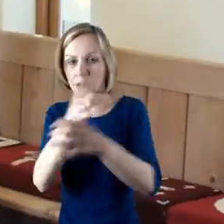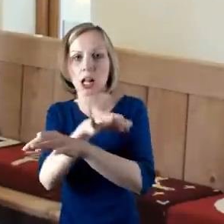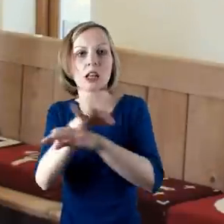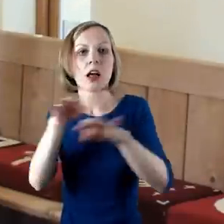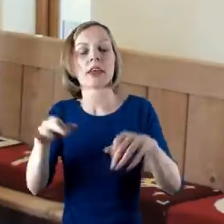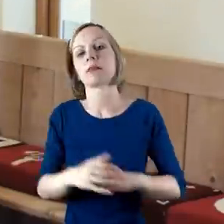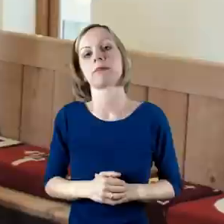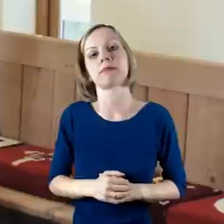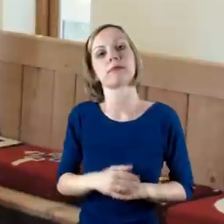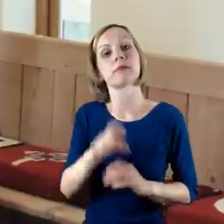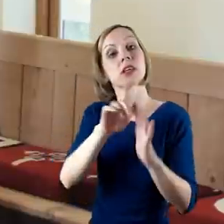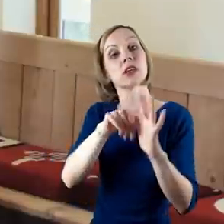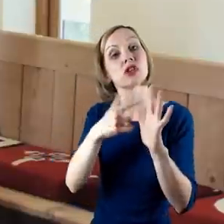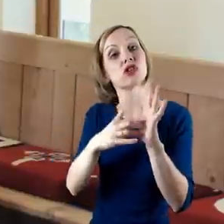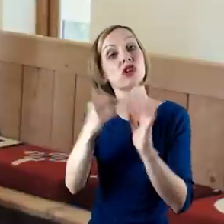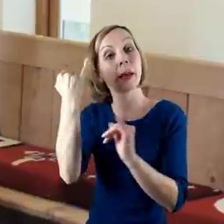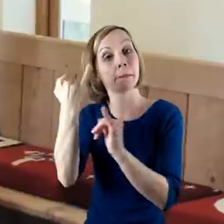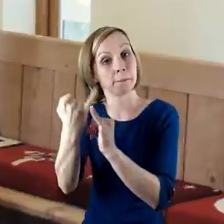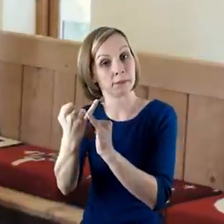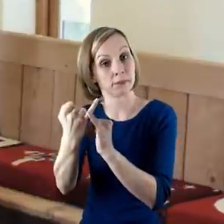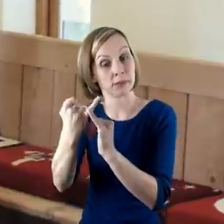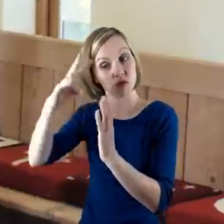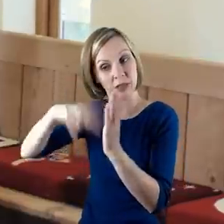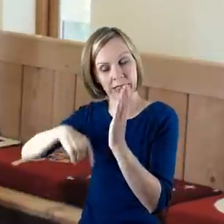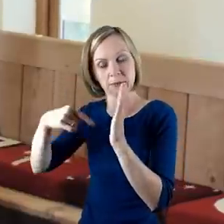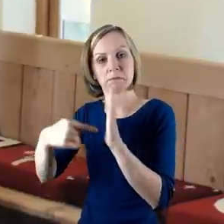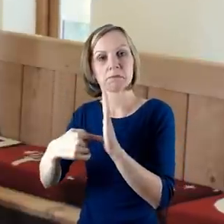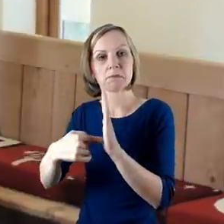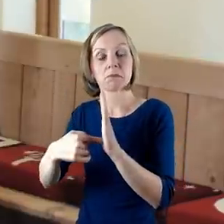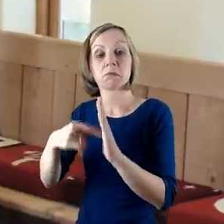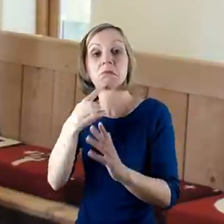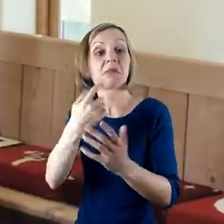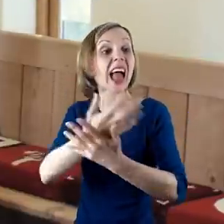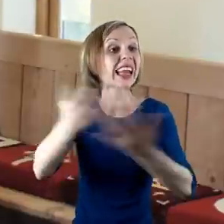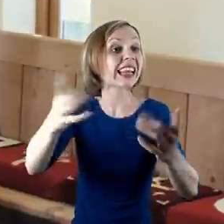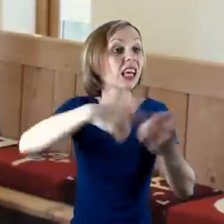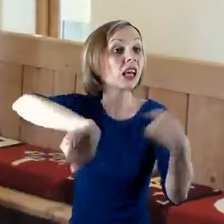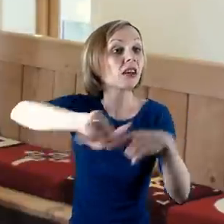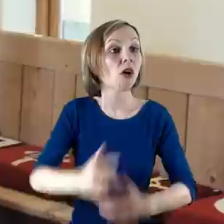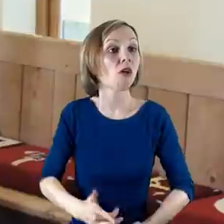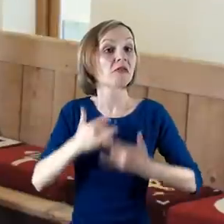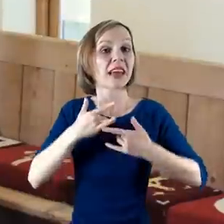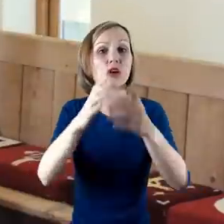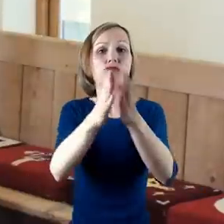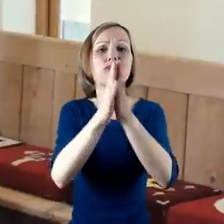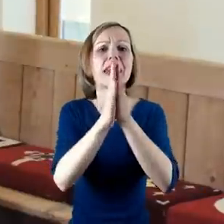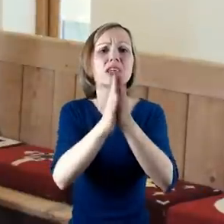The reading from the letter of James talks about any who think they are religious but deceive their own hearts having a religion